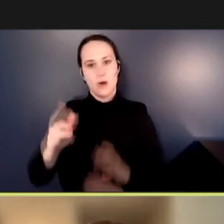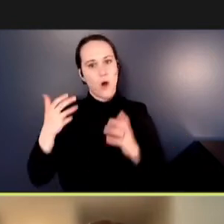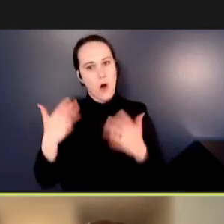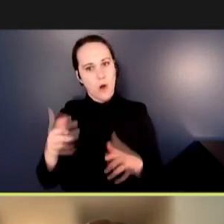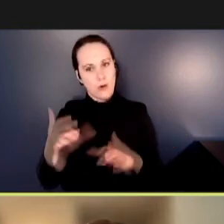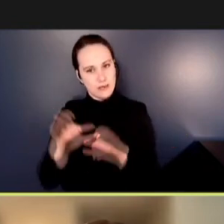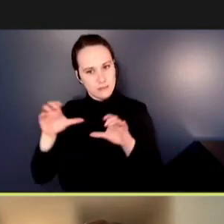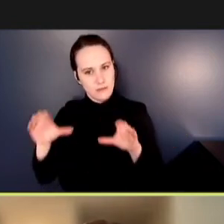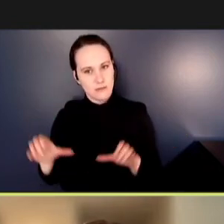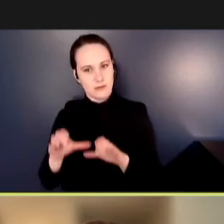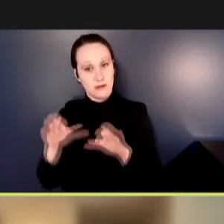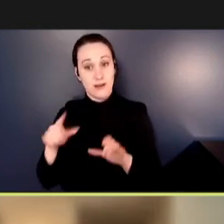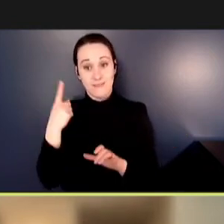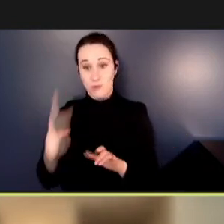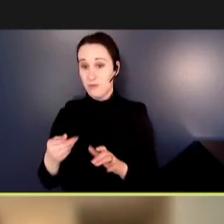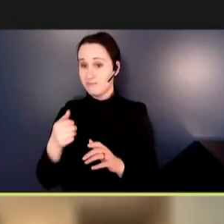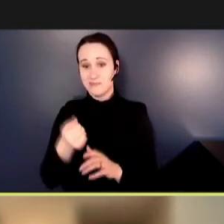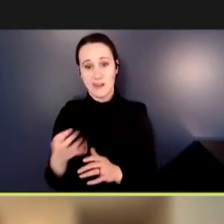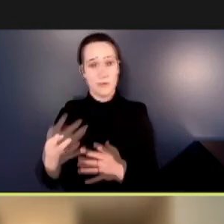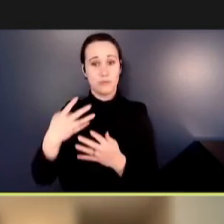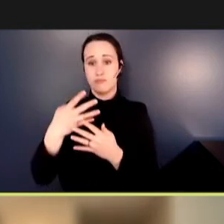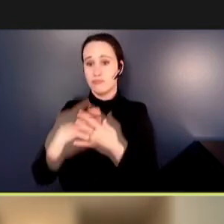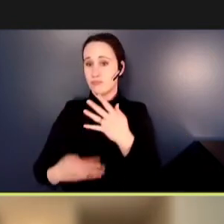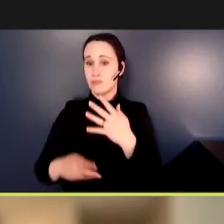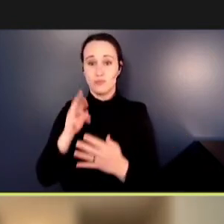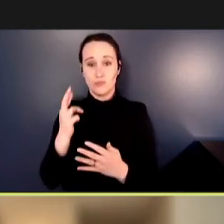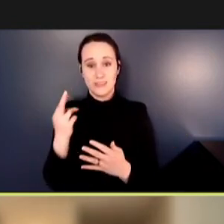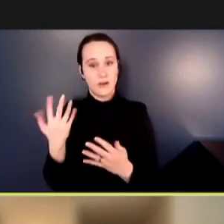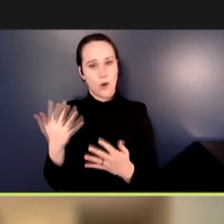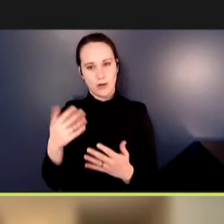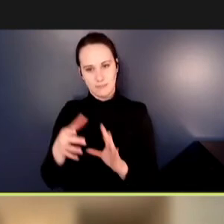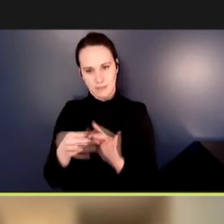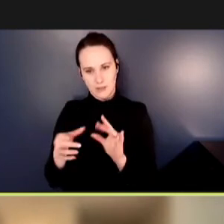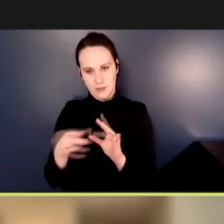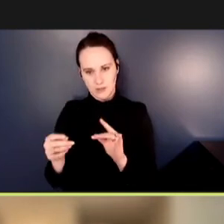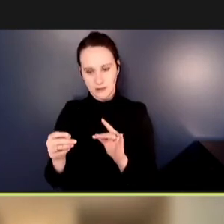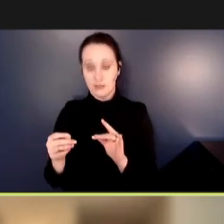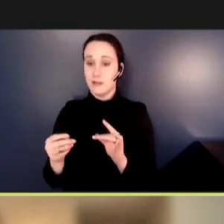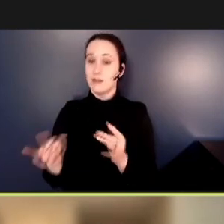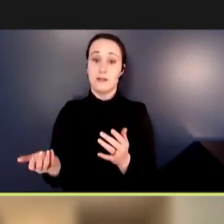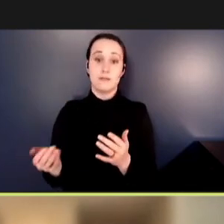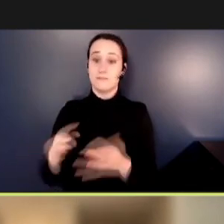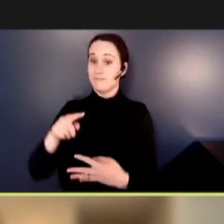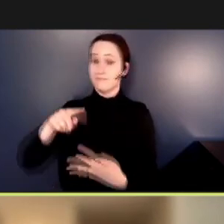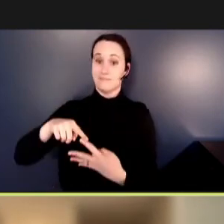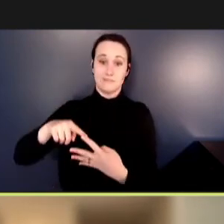that I already outlined for you guys in the last slide, the fact that it's discretionary funding,